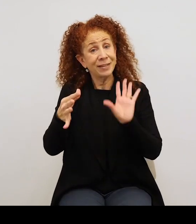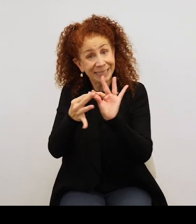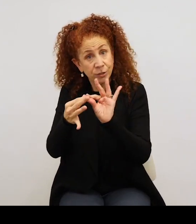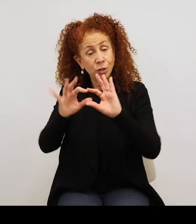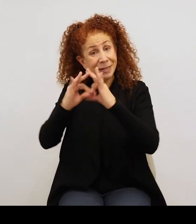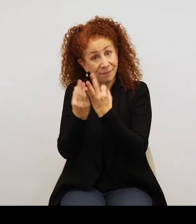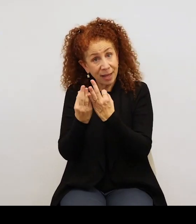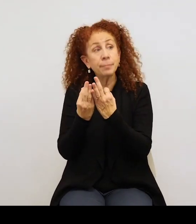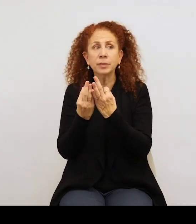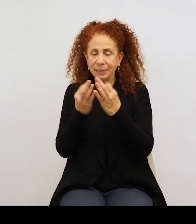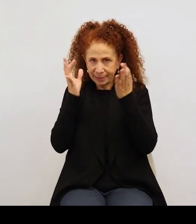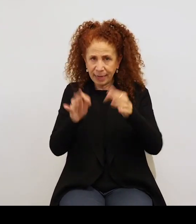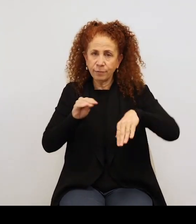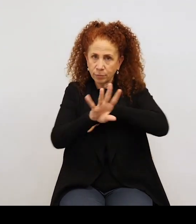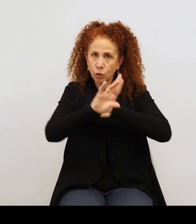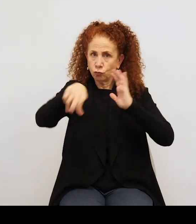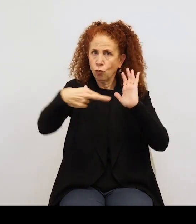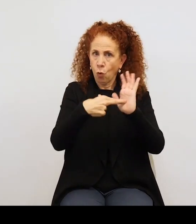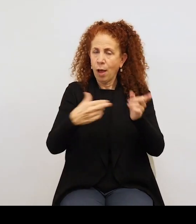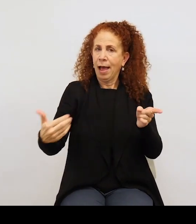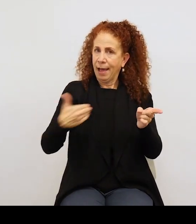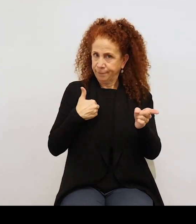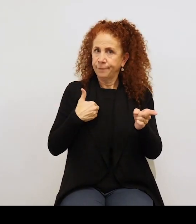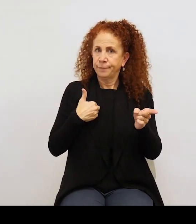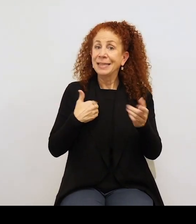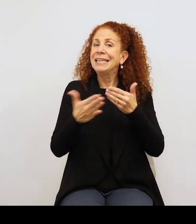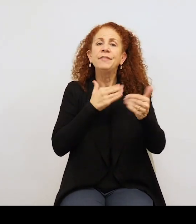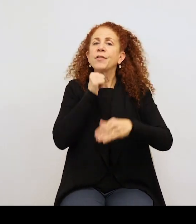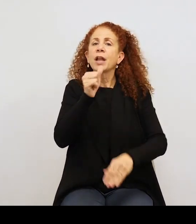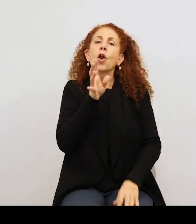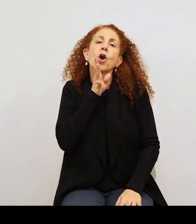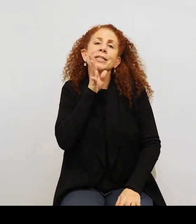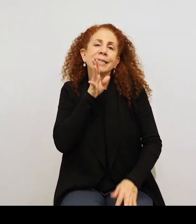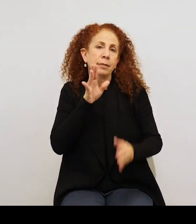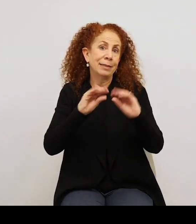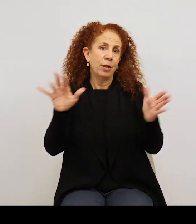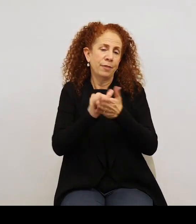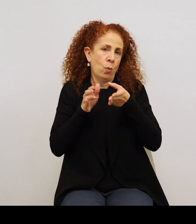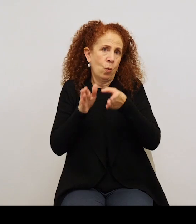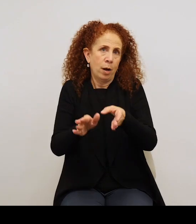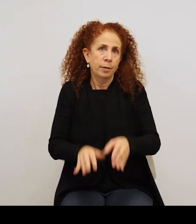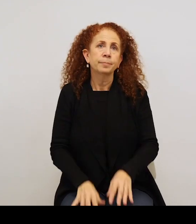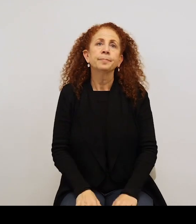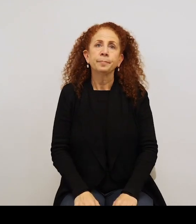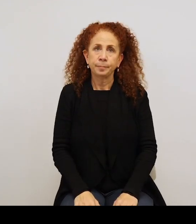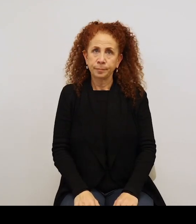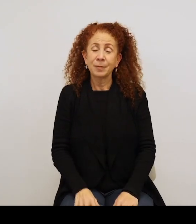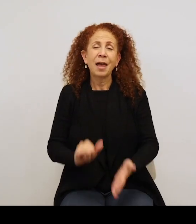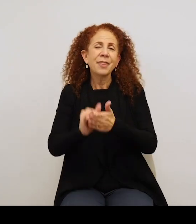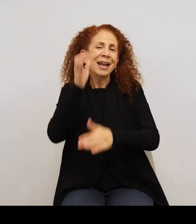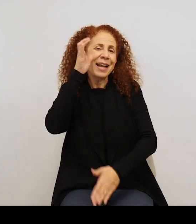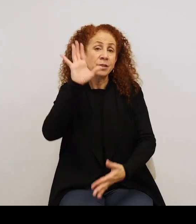certainly play a role, even if they are not articulated as such. Pushing this notion of kinship further,